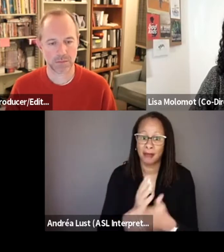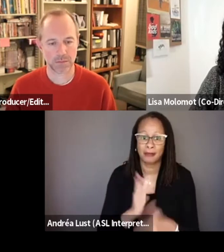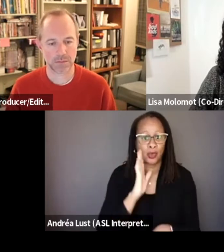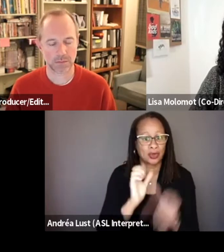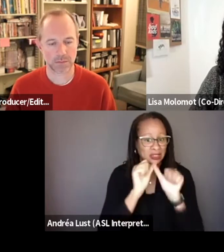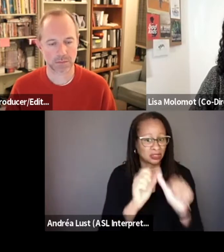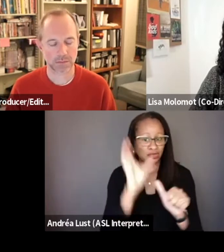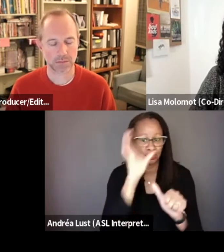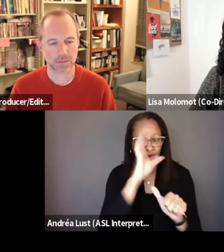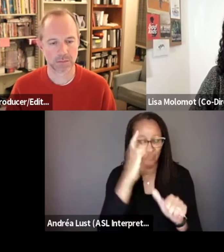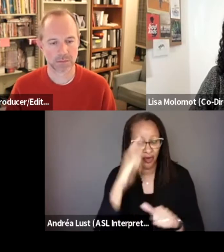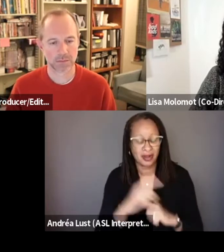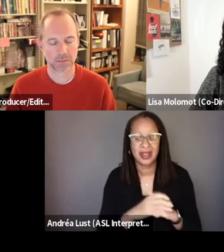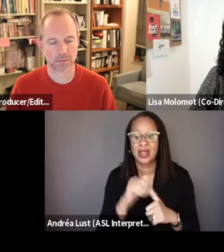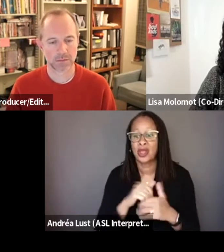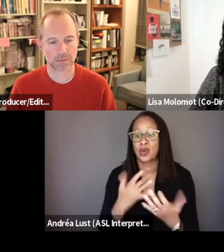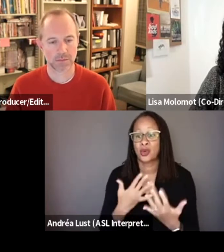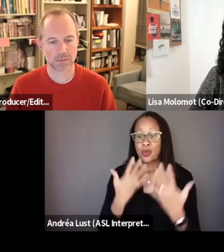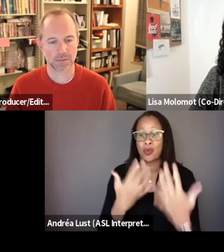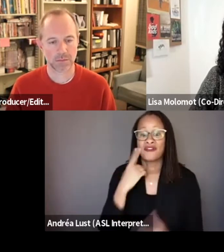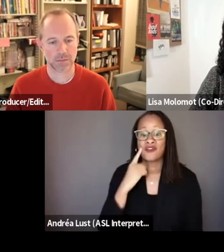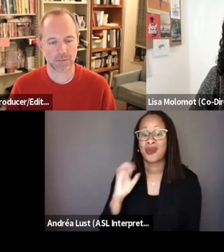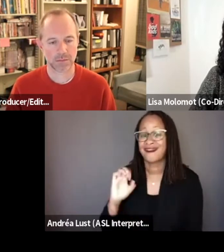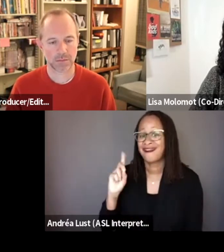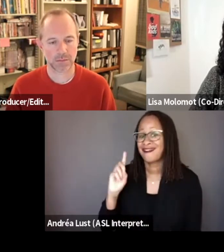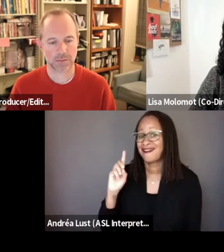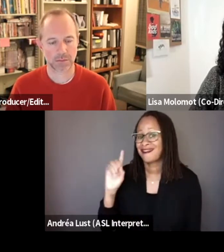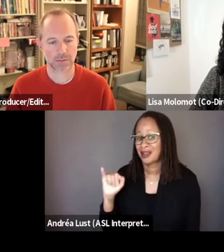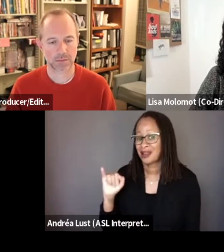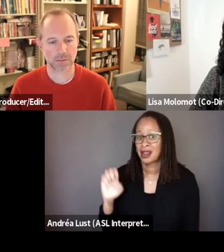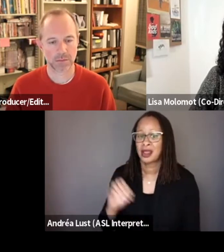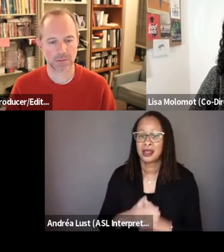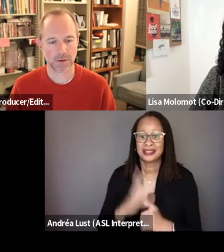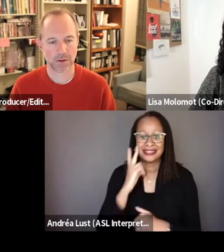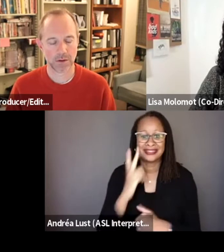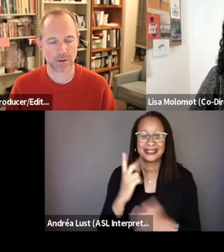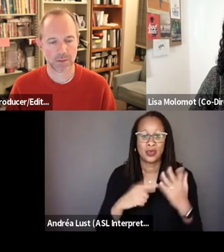We're in a wait for Eddie to see what day we can go.